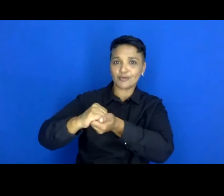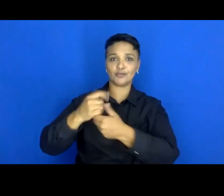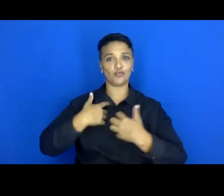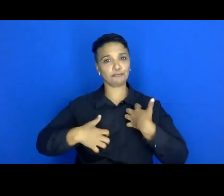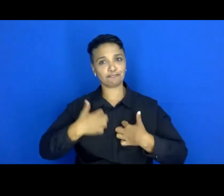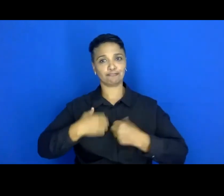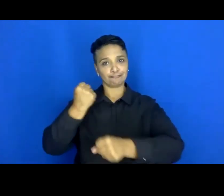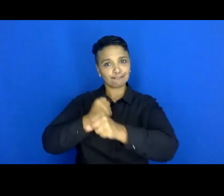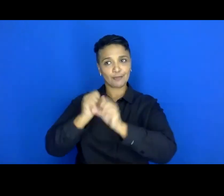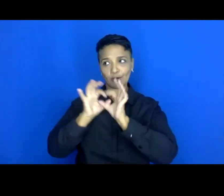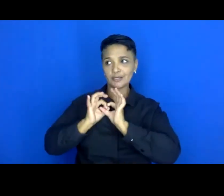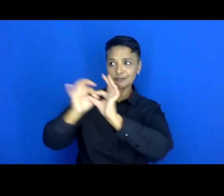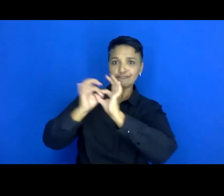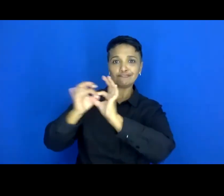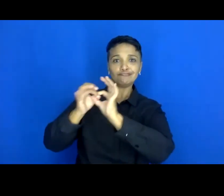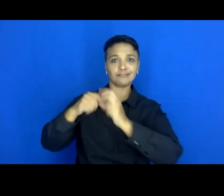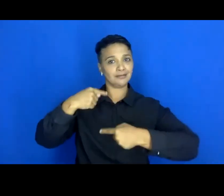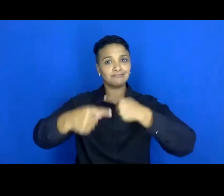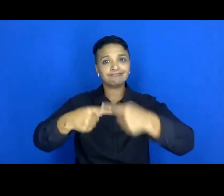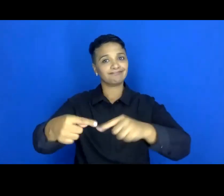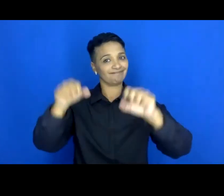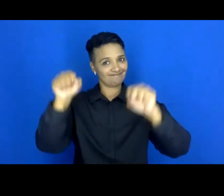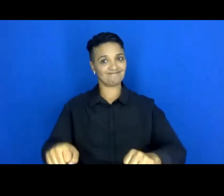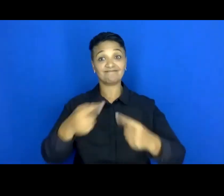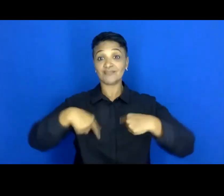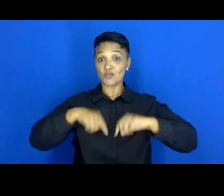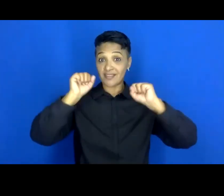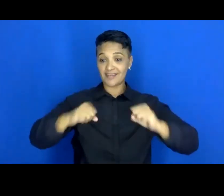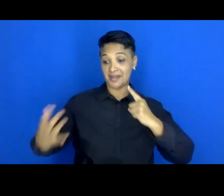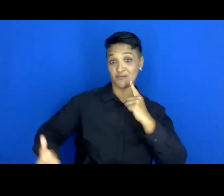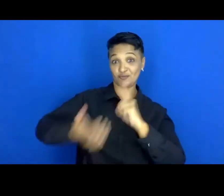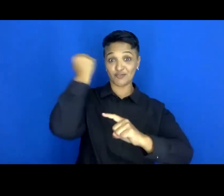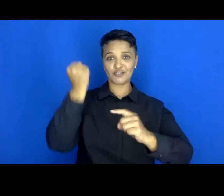with you to ensure that we can actually make this happen and ensure that we can get all